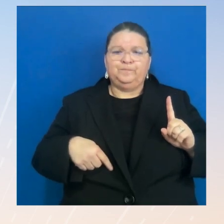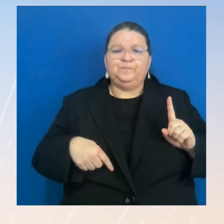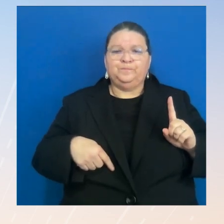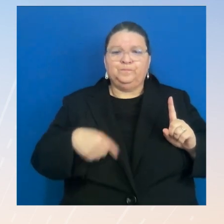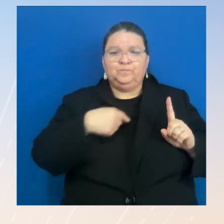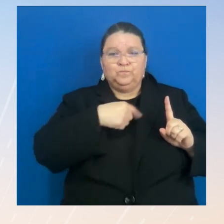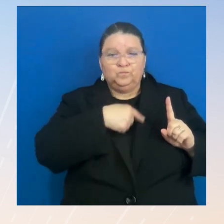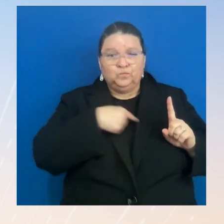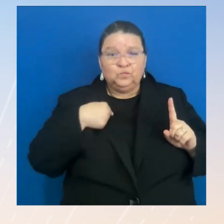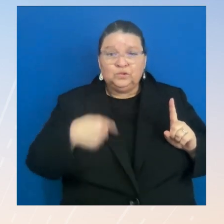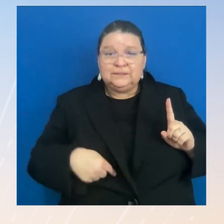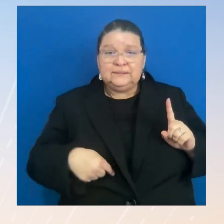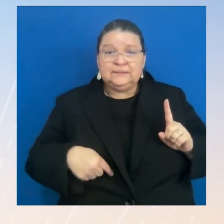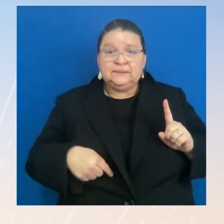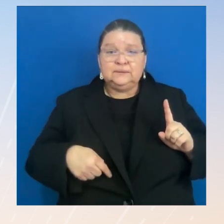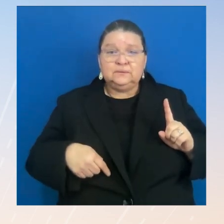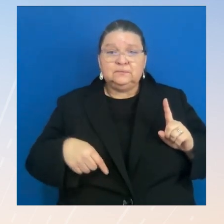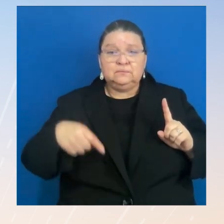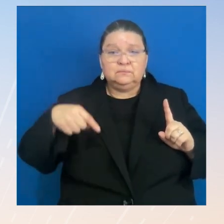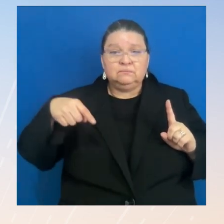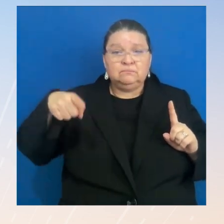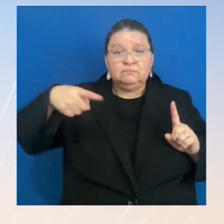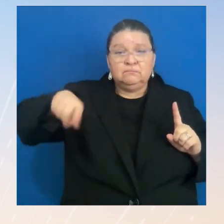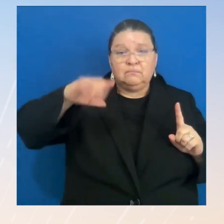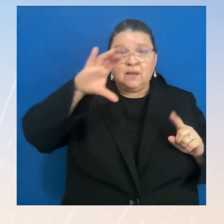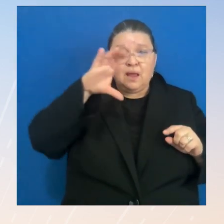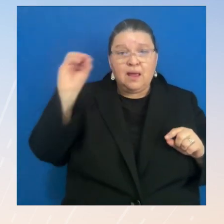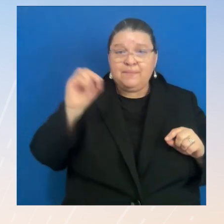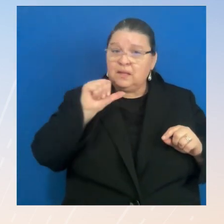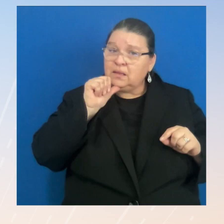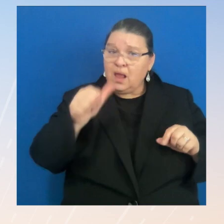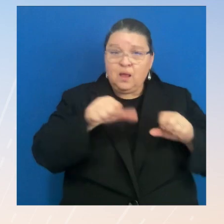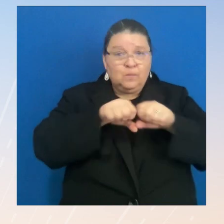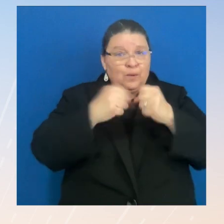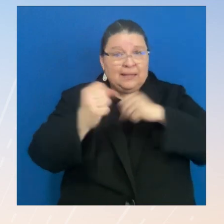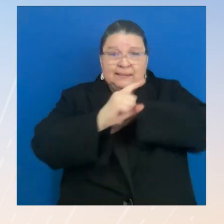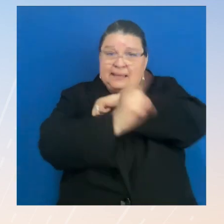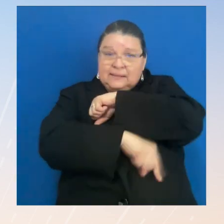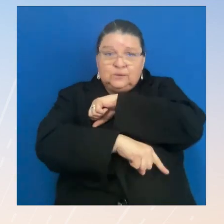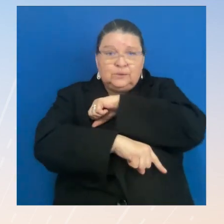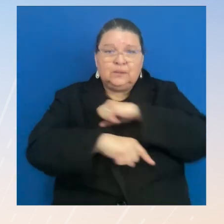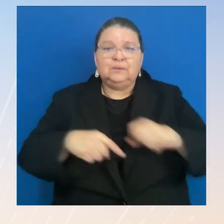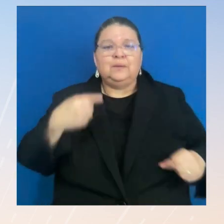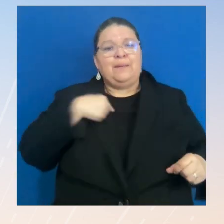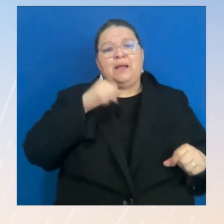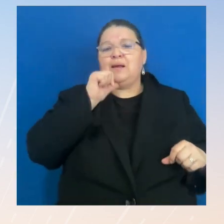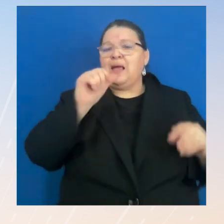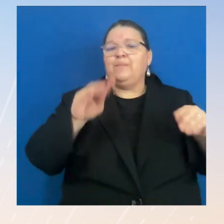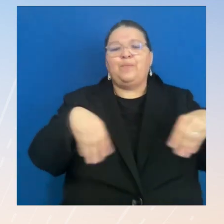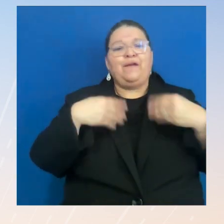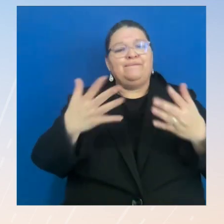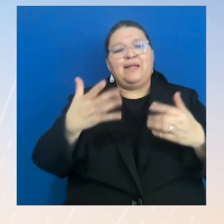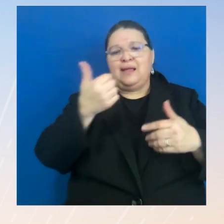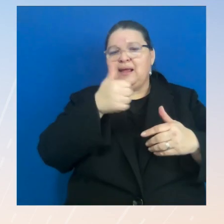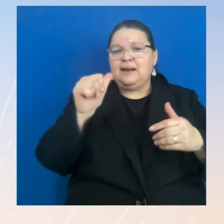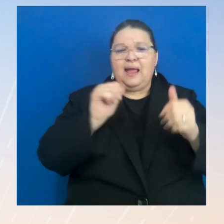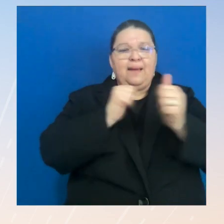by doing normal economic relations with Russia? Ms. Psaki: I did not provide an update or an assessment of that from here, and nor do I have one to provide you. The Press: So without talking about red lines,